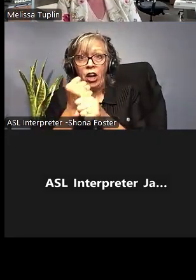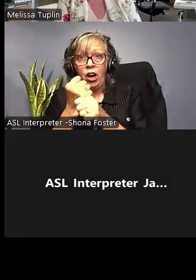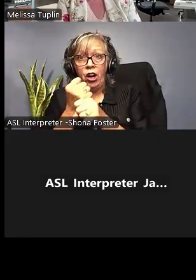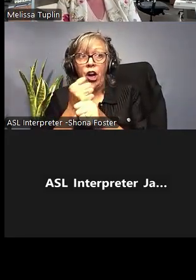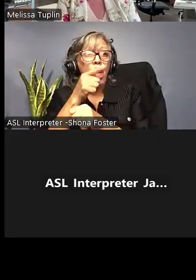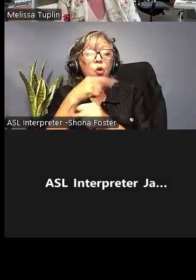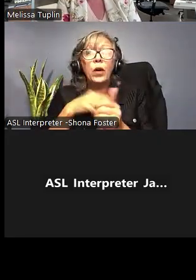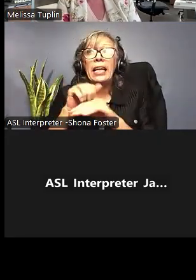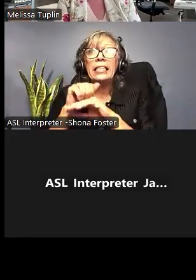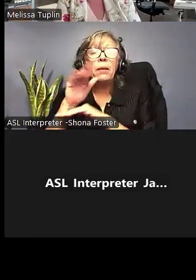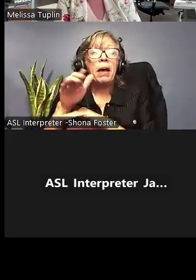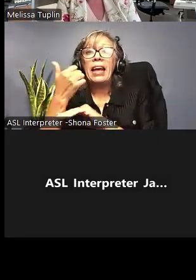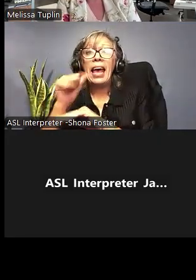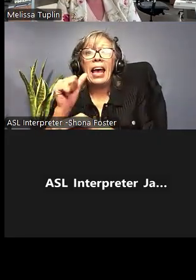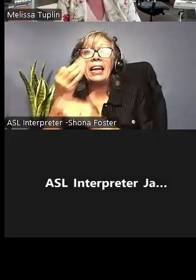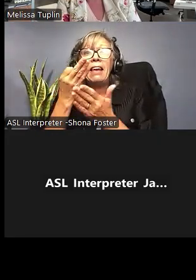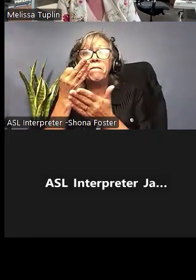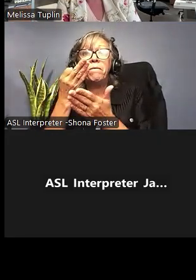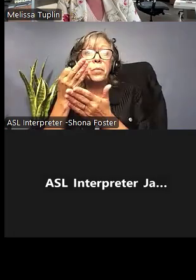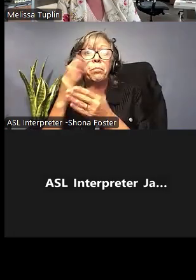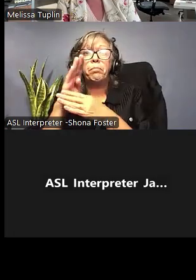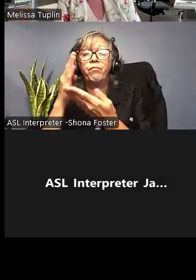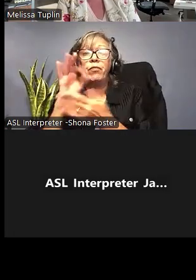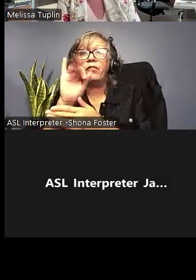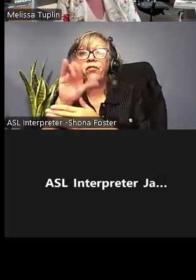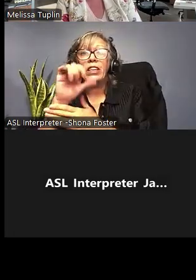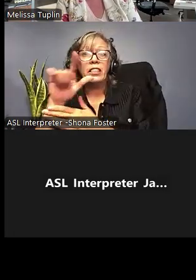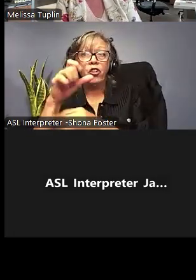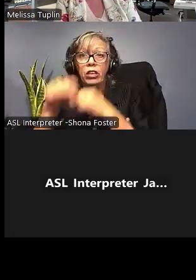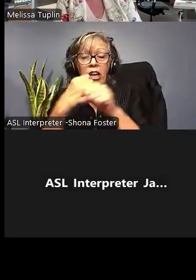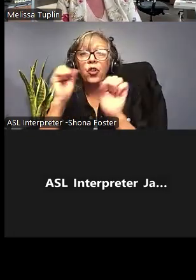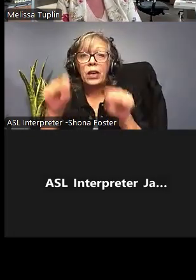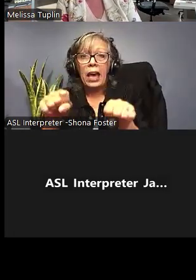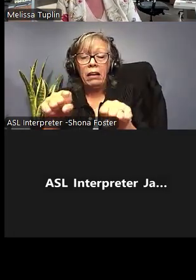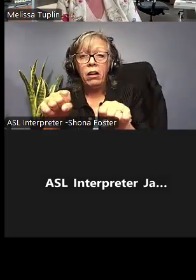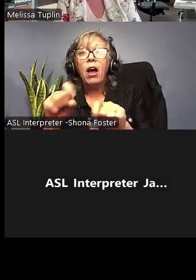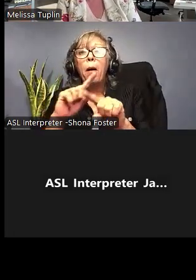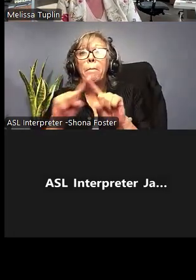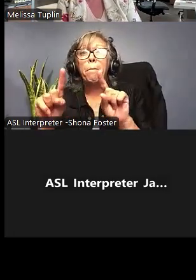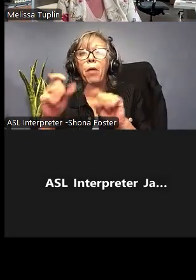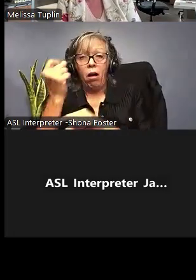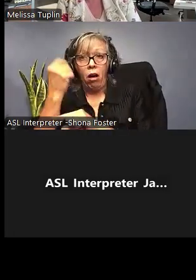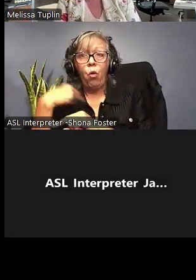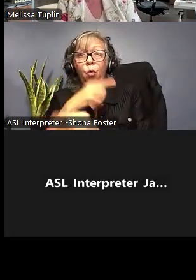year according to your own revenue recognition policies. There is a list of ineligible activities